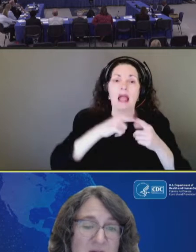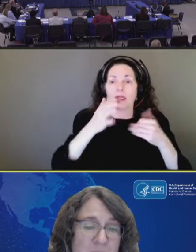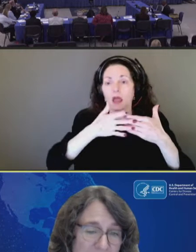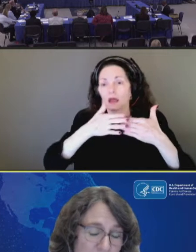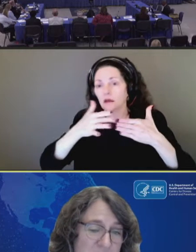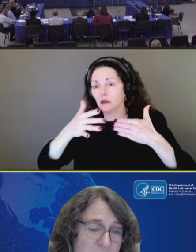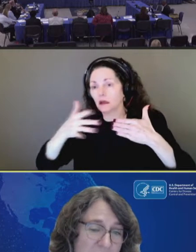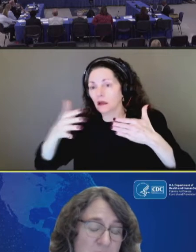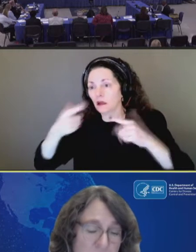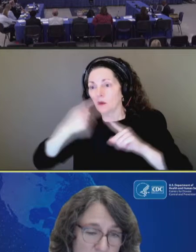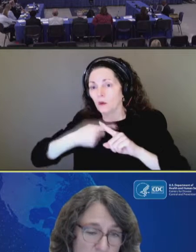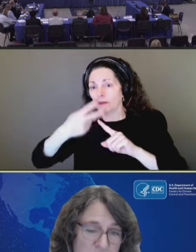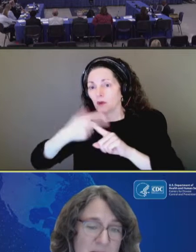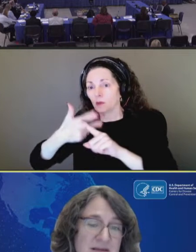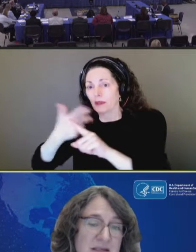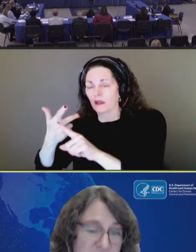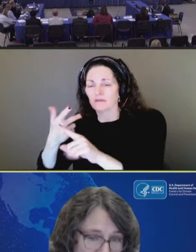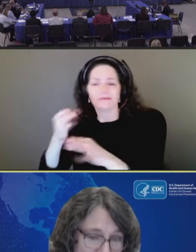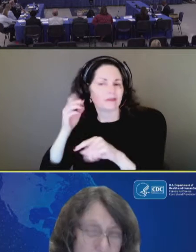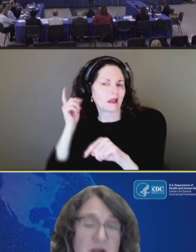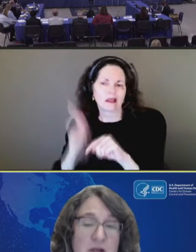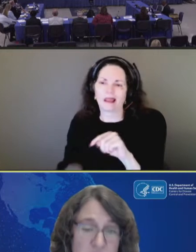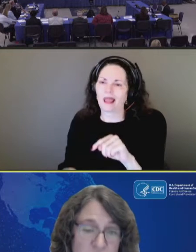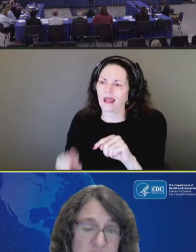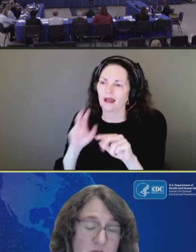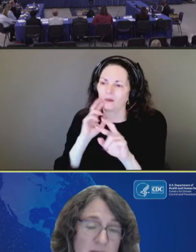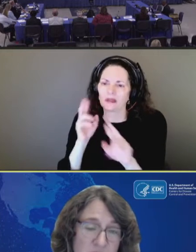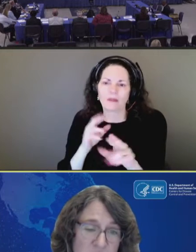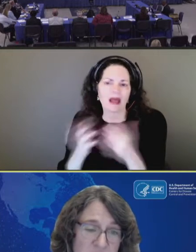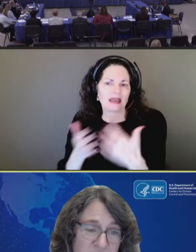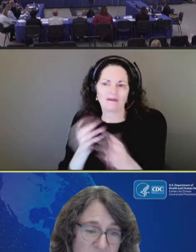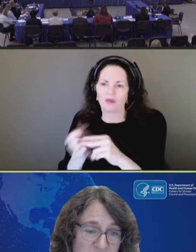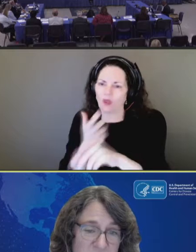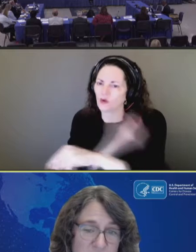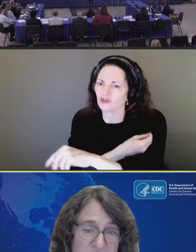they've not been able to mount an immune response and some of them do succumb to those infections,